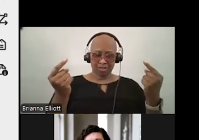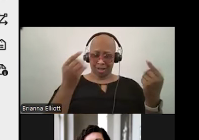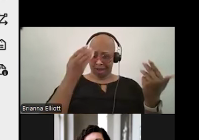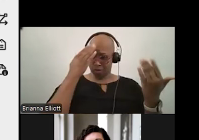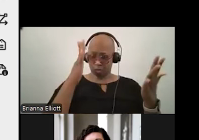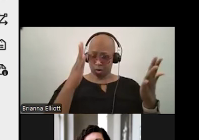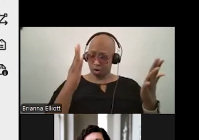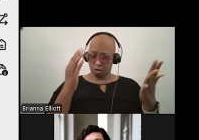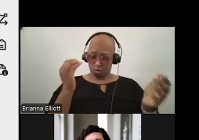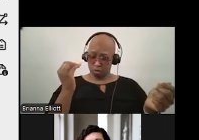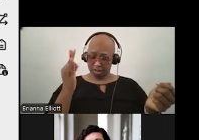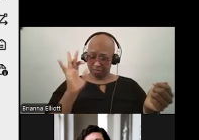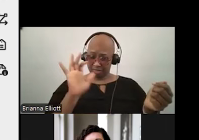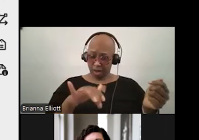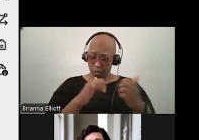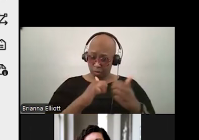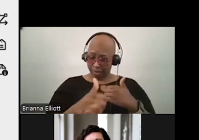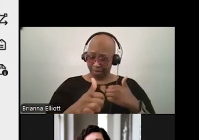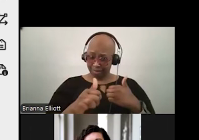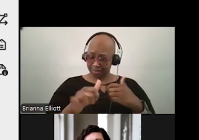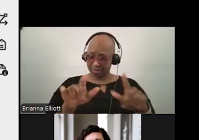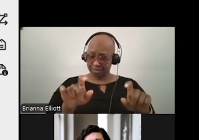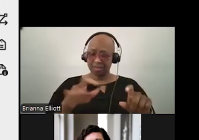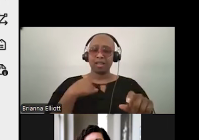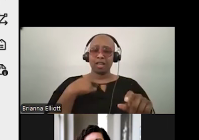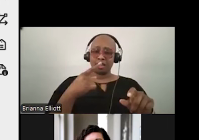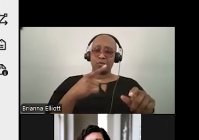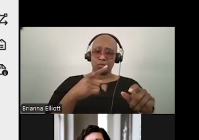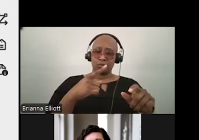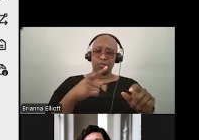that I would be able to want to check with one of those color contrast checkers. And also a thing